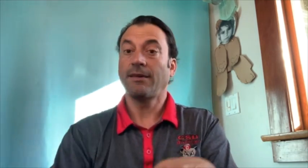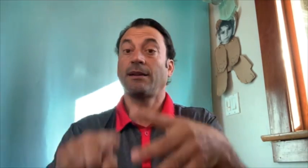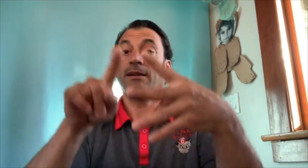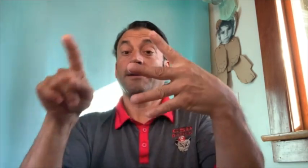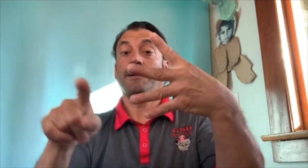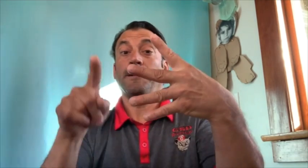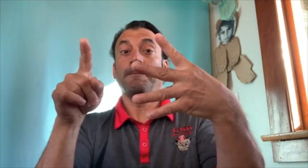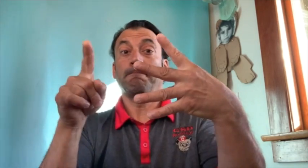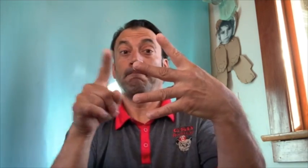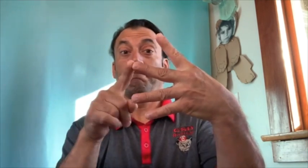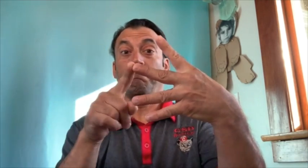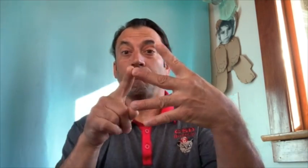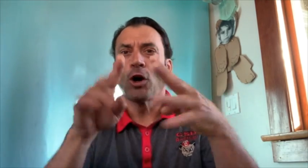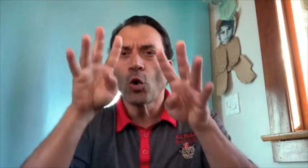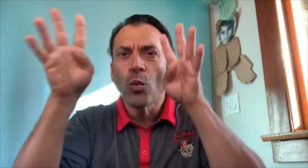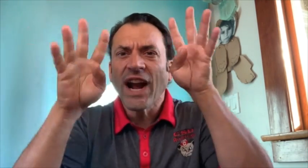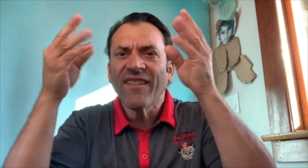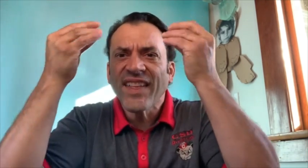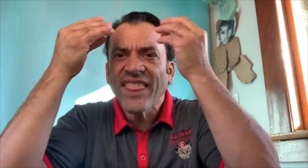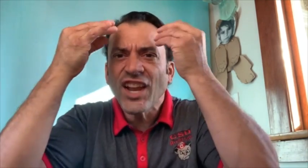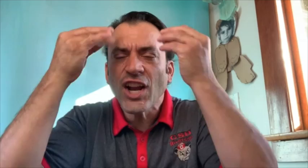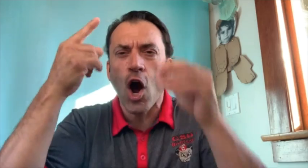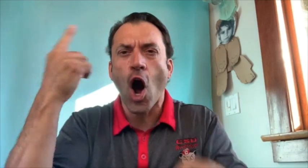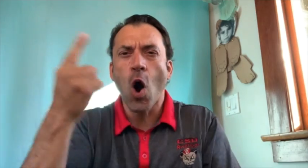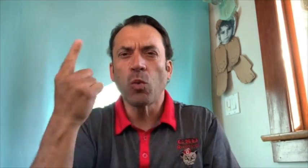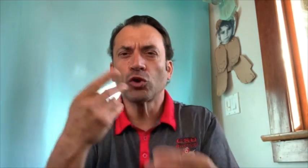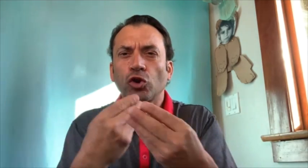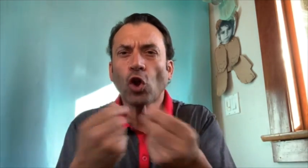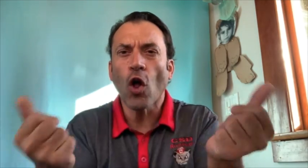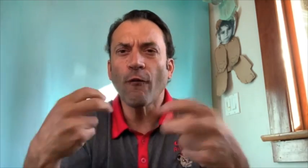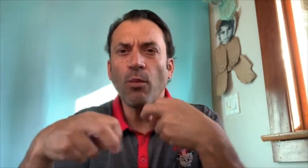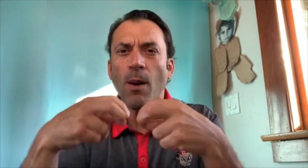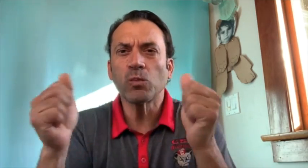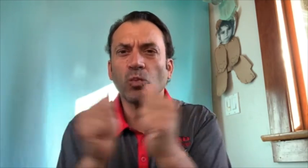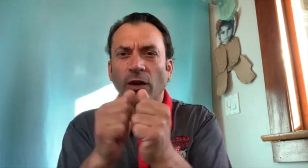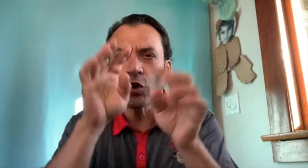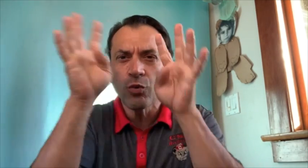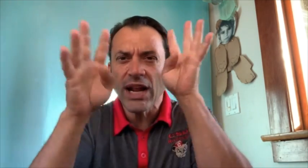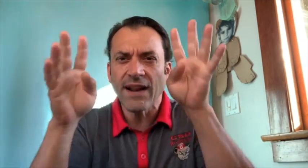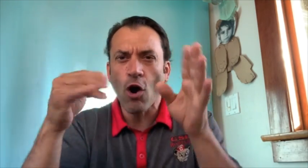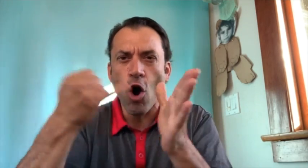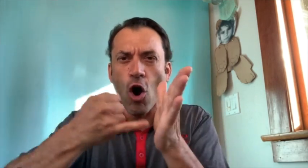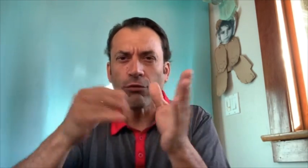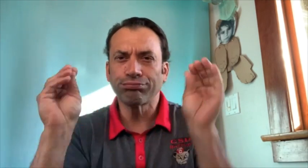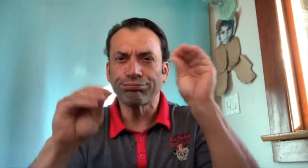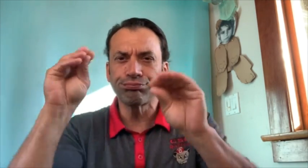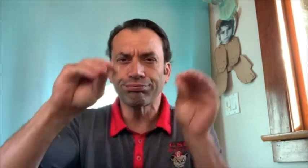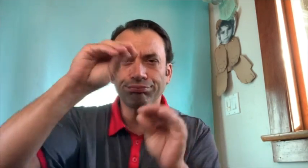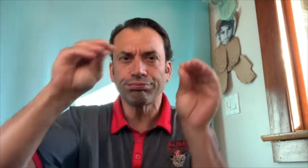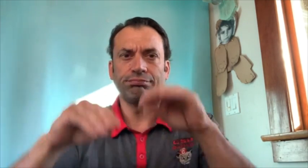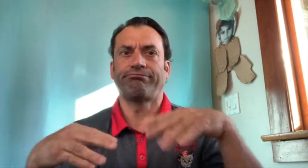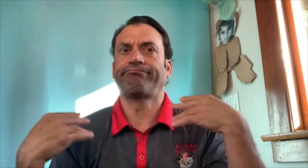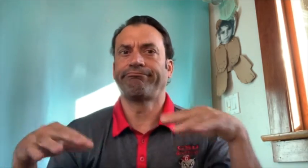That would be the first piece of criteria. 2nd is their creativity specially when it